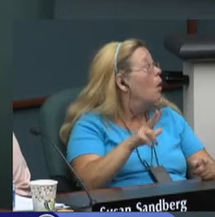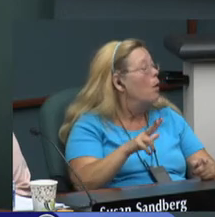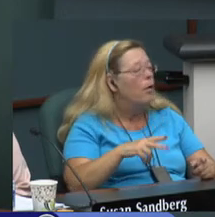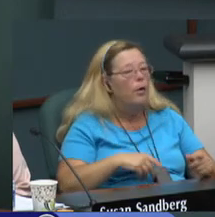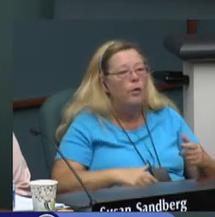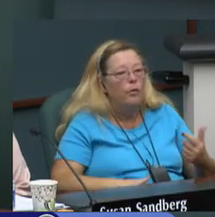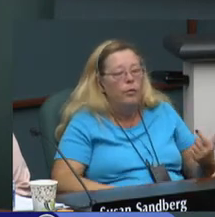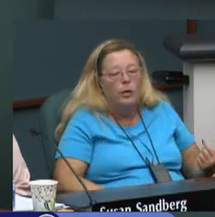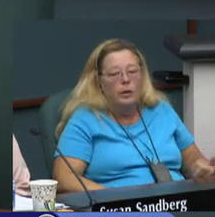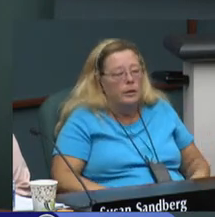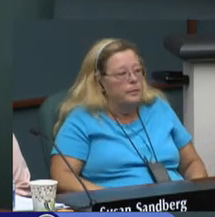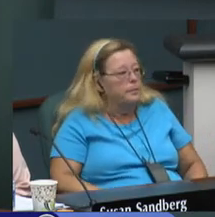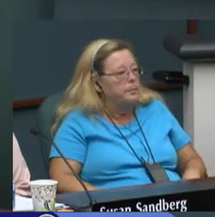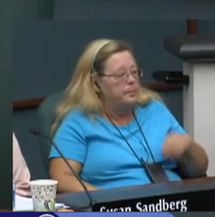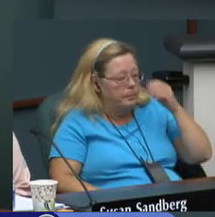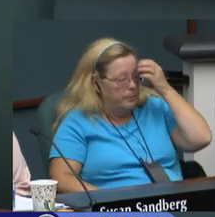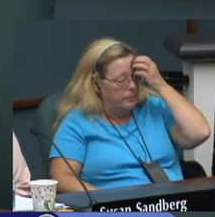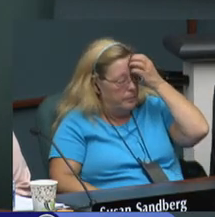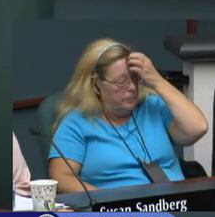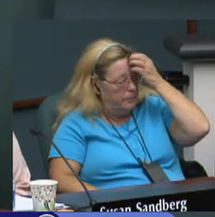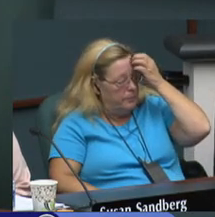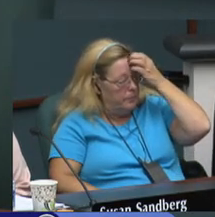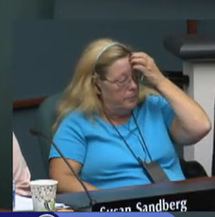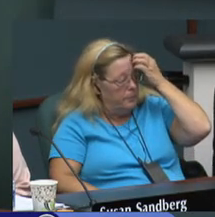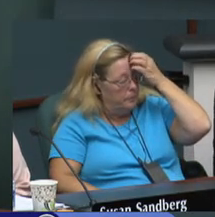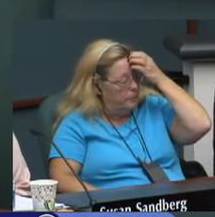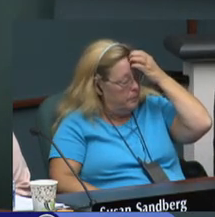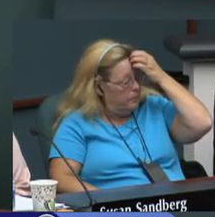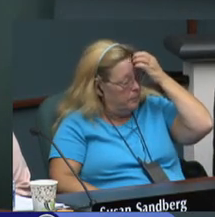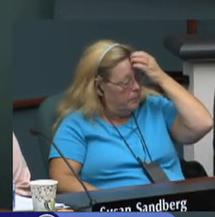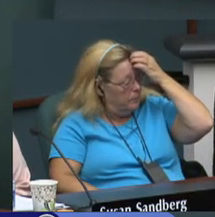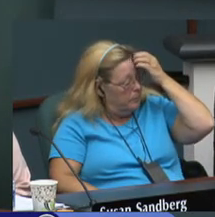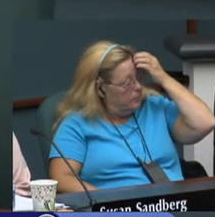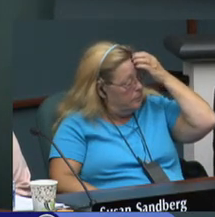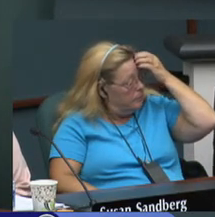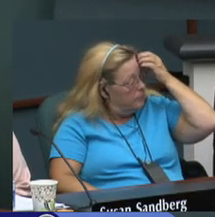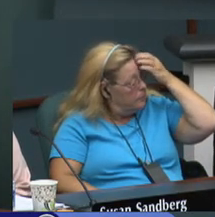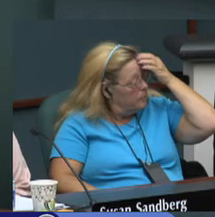with applying that to all the residential districts rather than 24